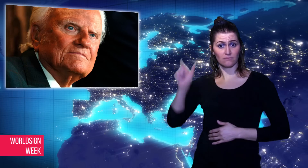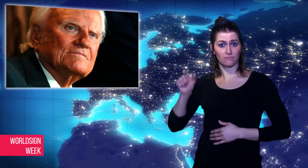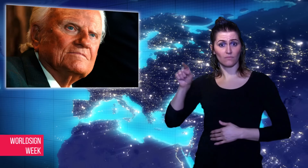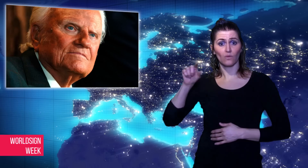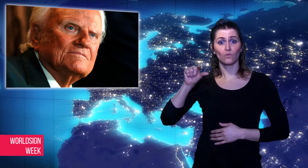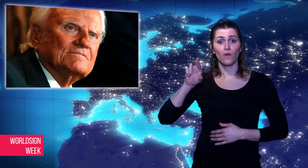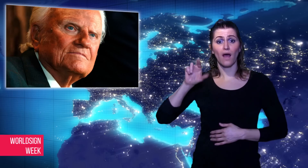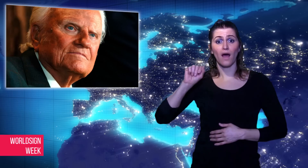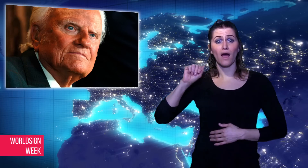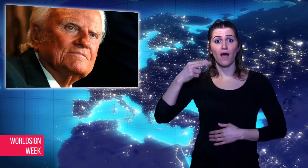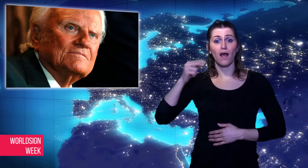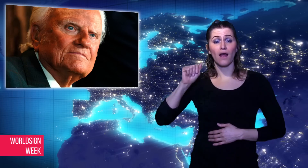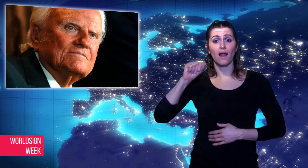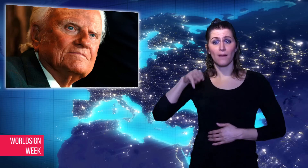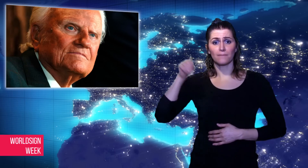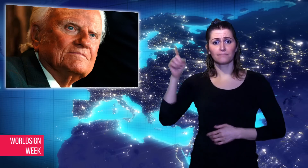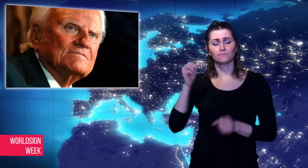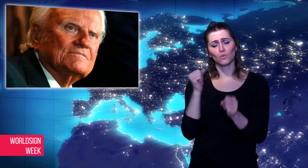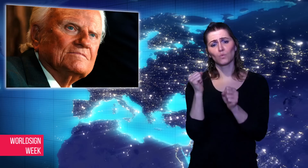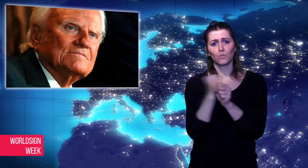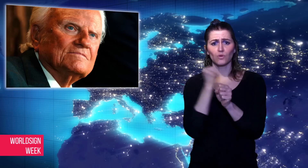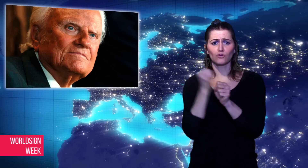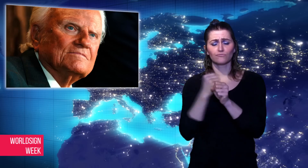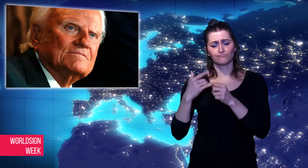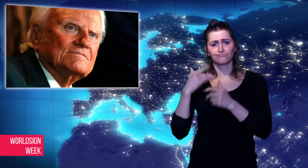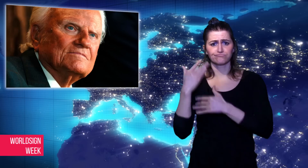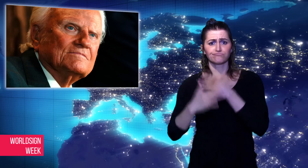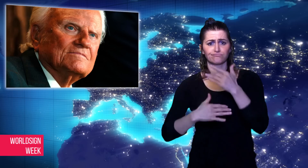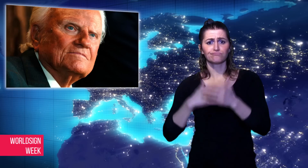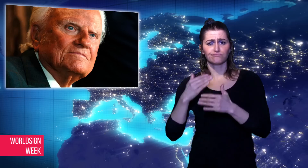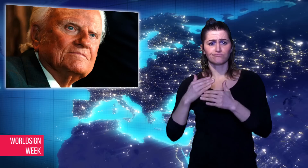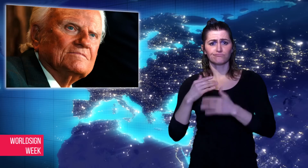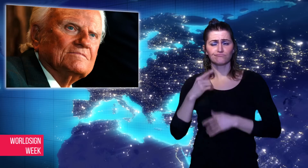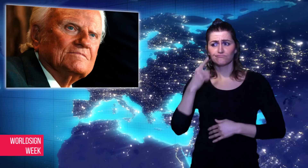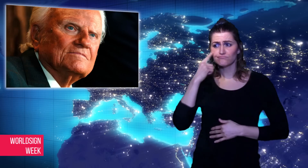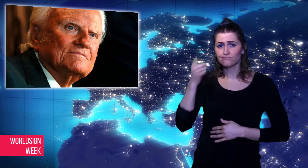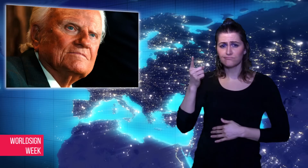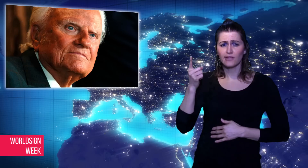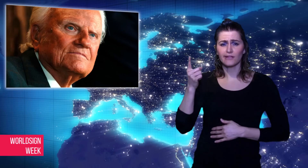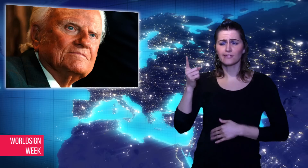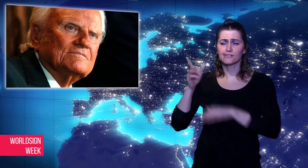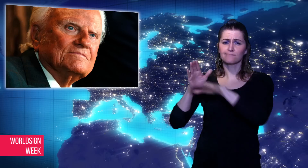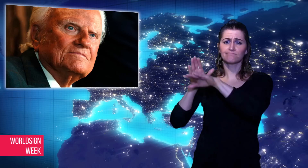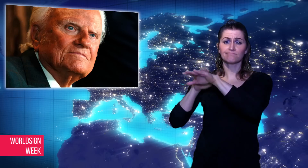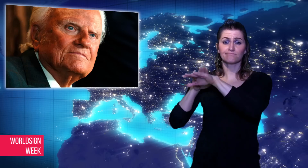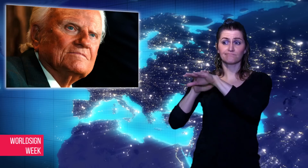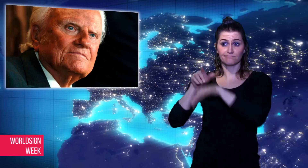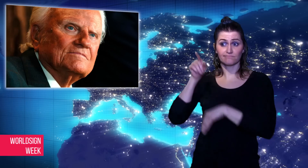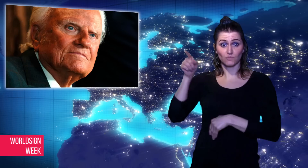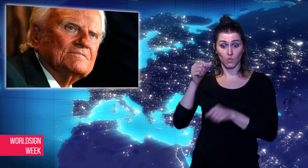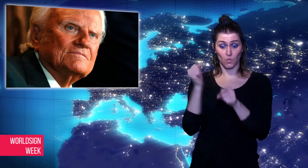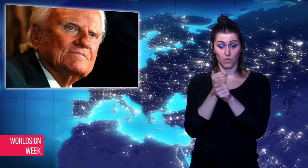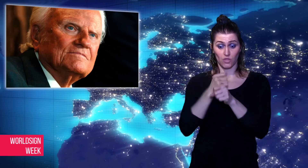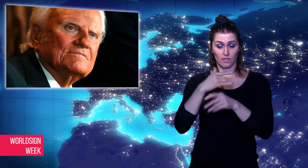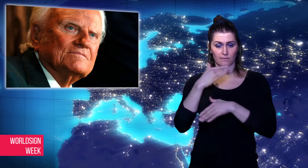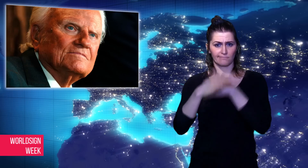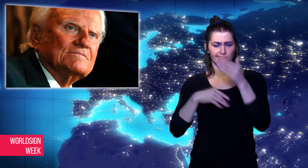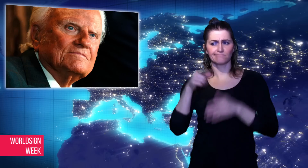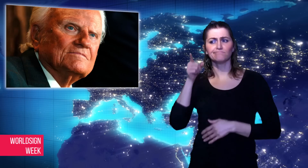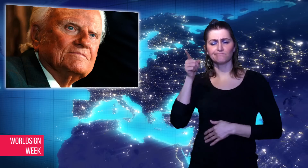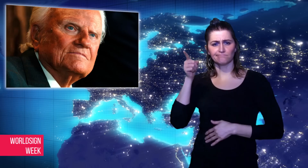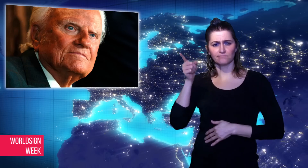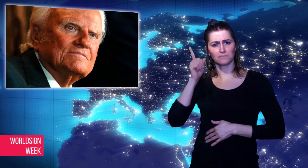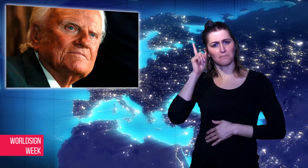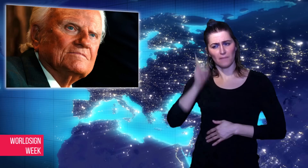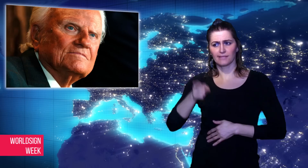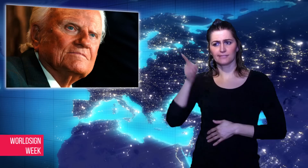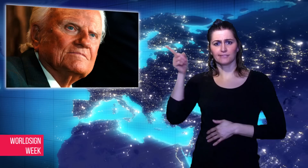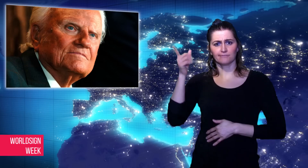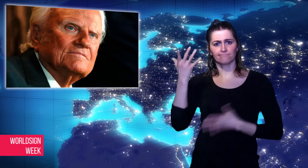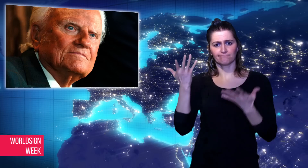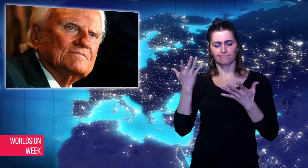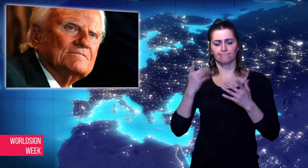made it his mission to “preach the Gospel